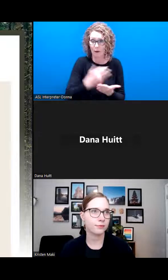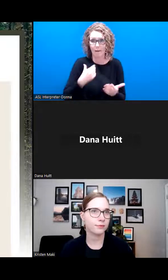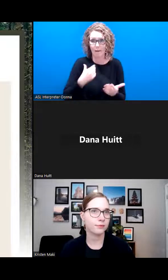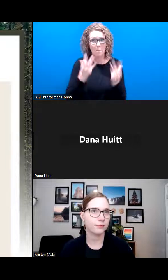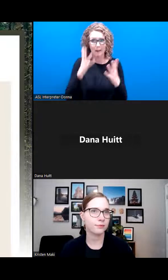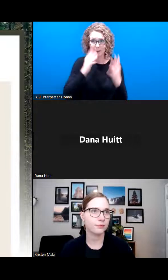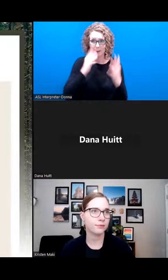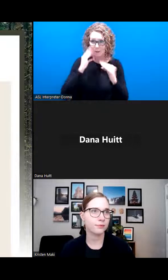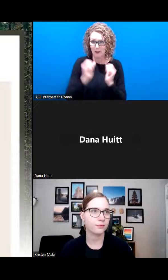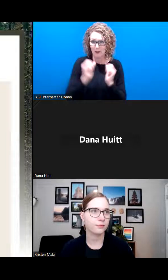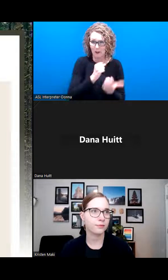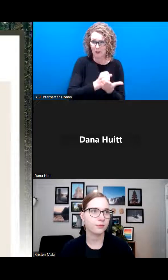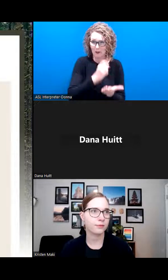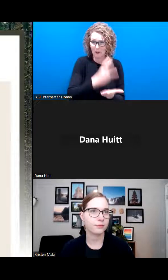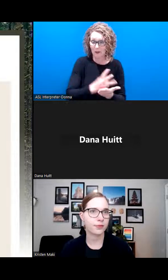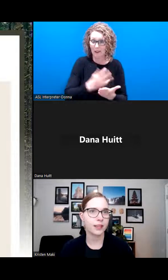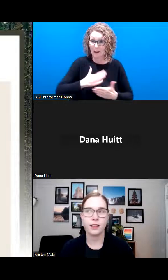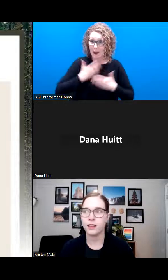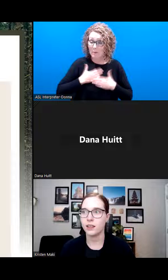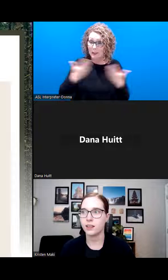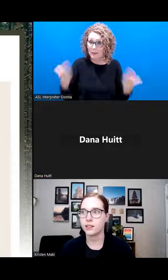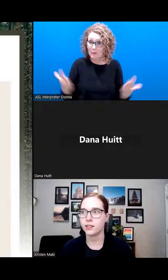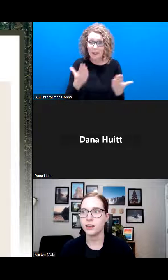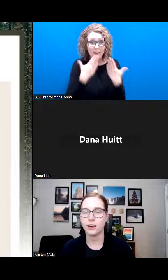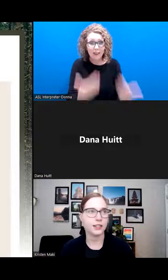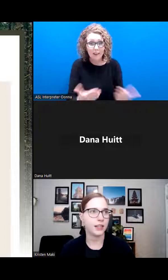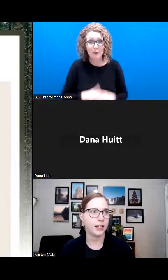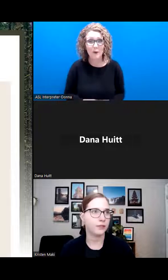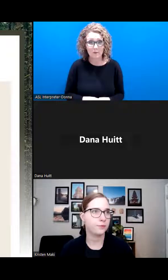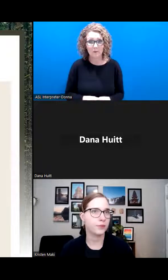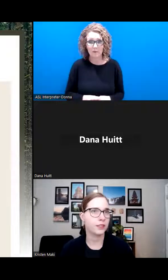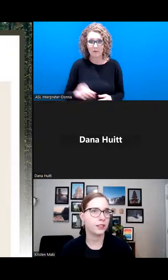s. And, Susan, would you like to go first? >> Susan Engels: Sure. Thank you